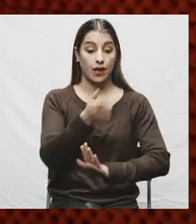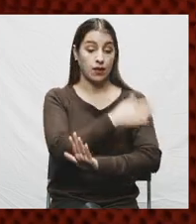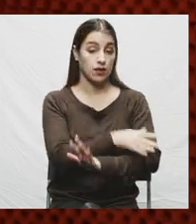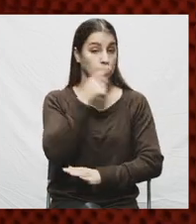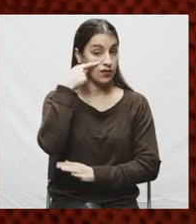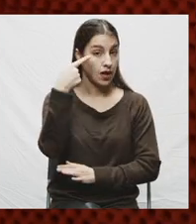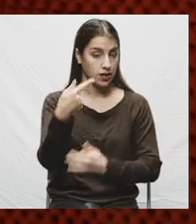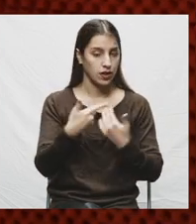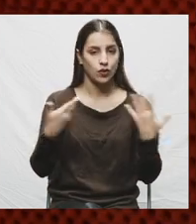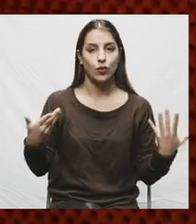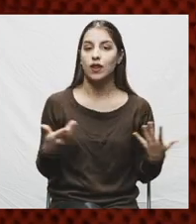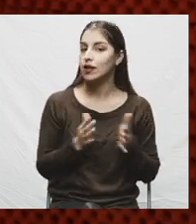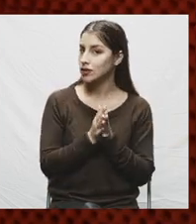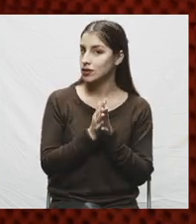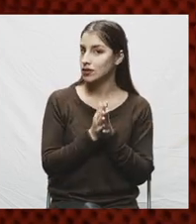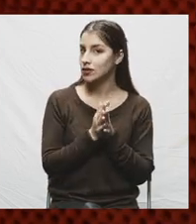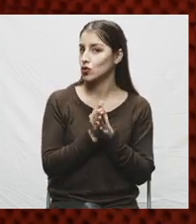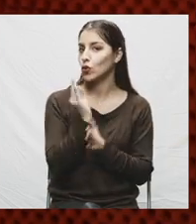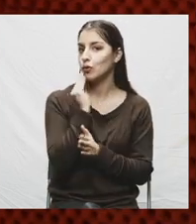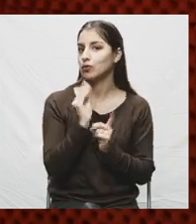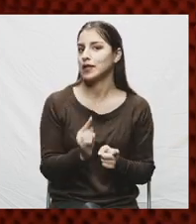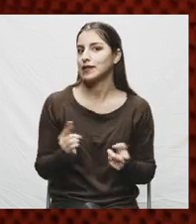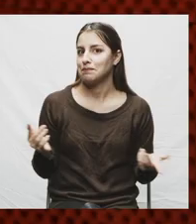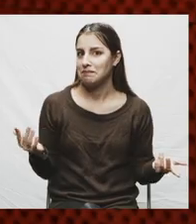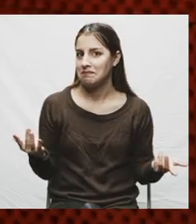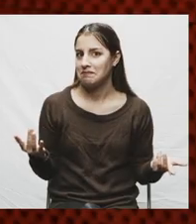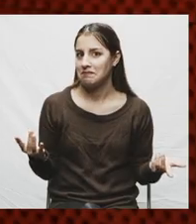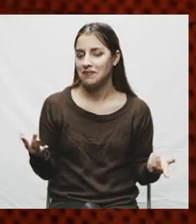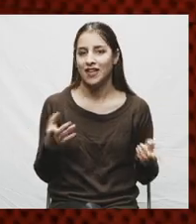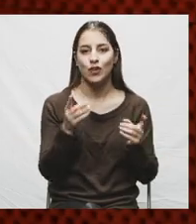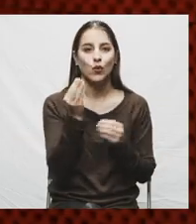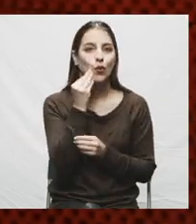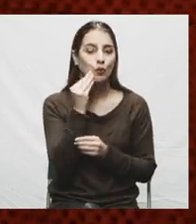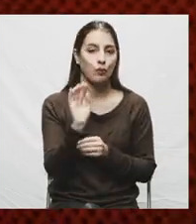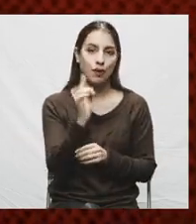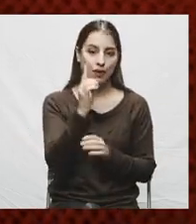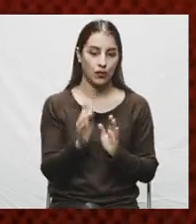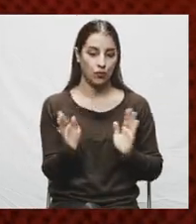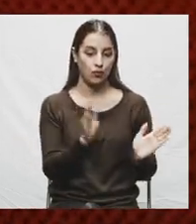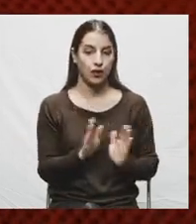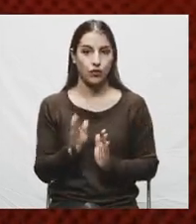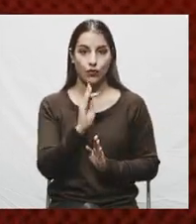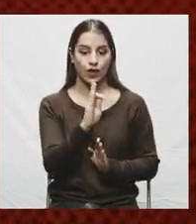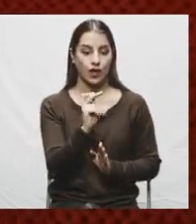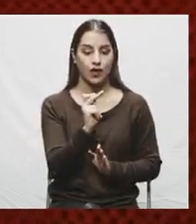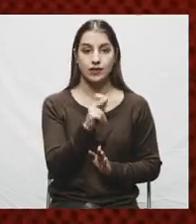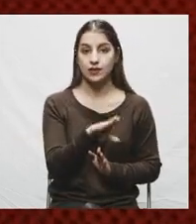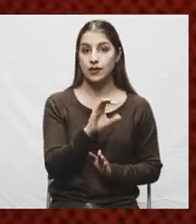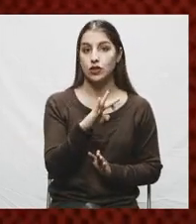before all these travels, Francisco Camacho, how does it start, right? How are Francisco’s first moments before